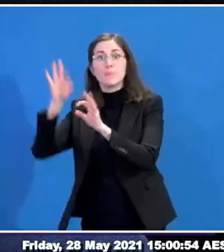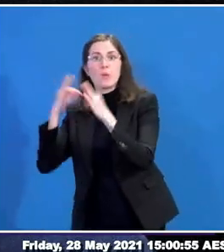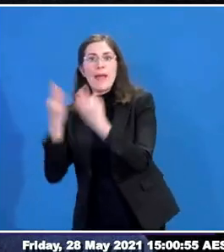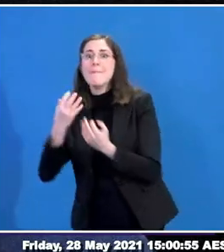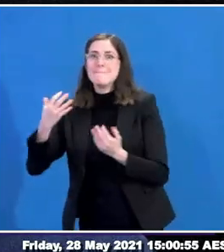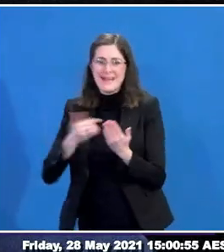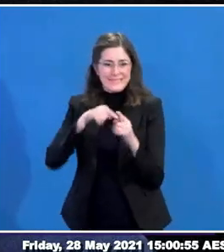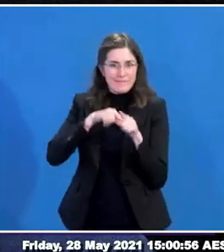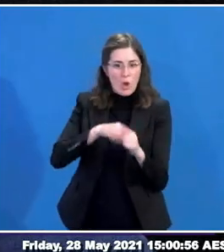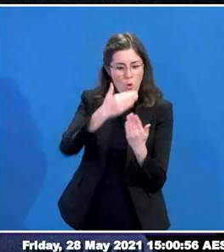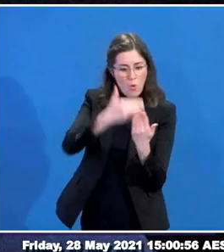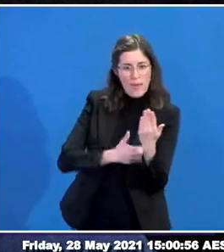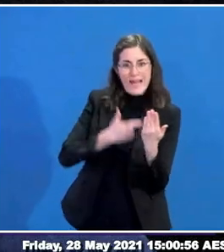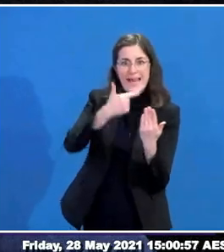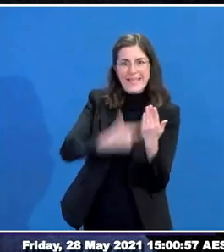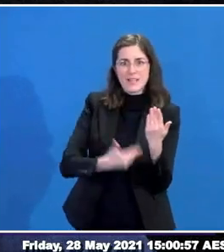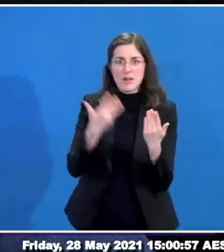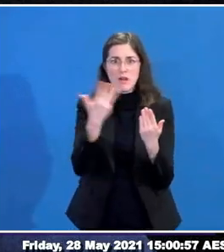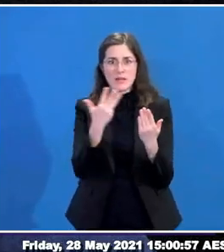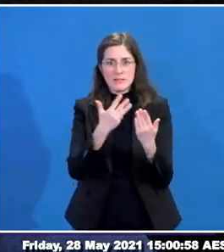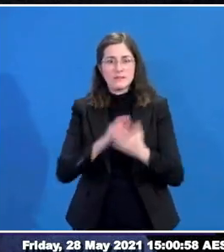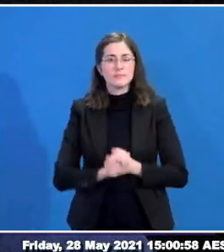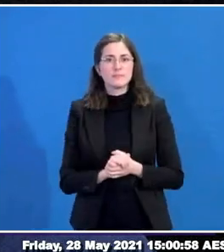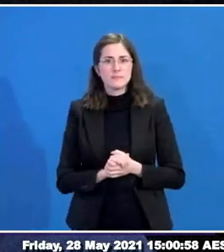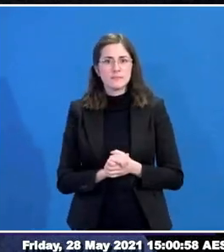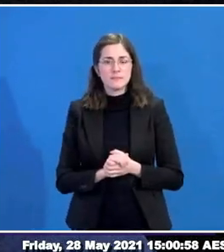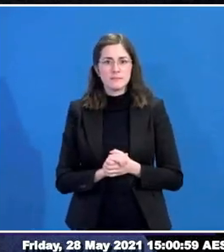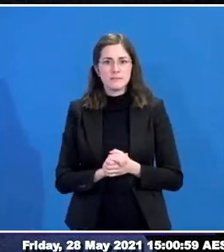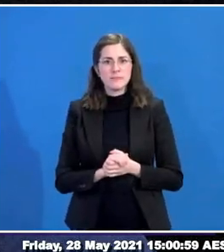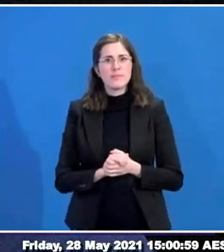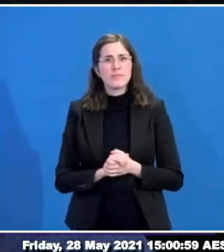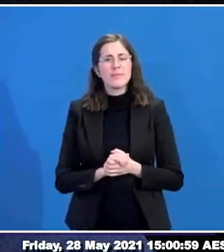And we have an arrangement with the JAS-ANZ, Joint Accreditation Scheme